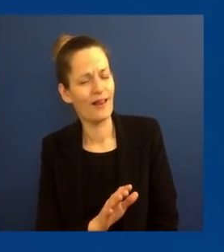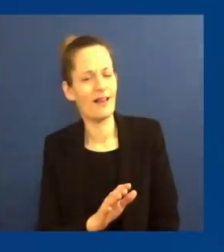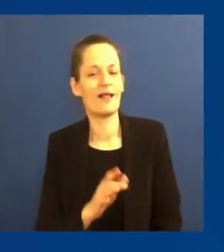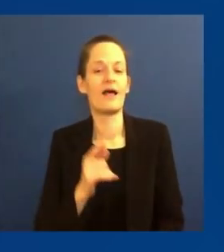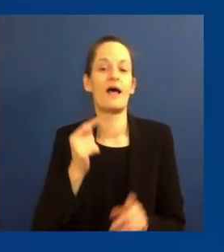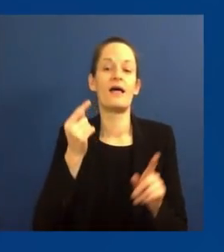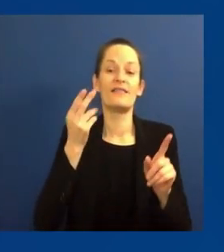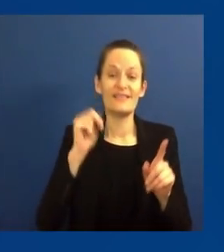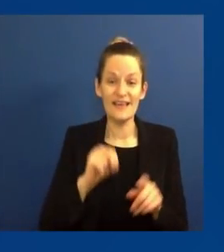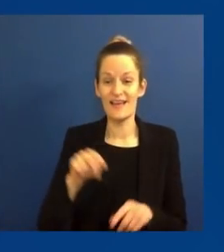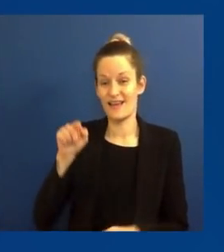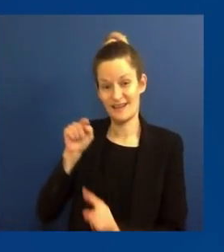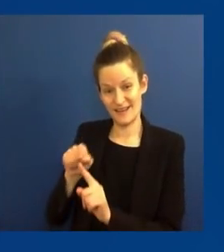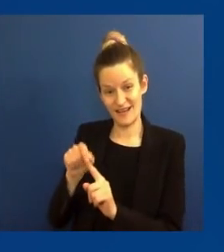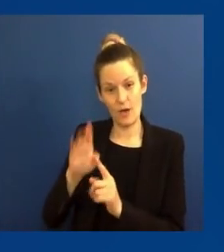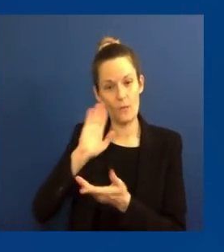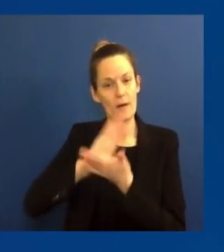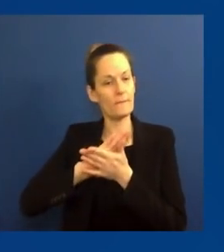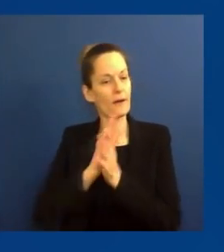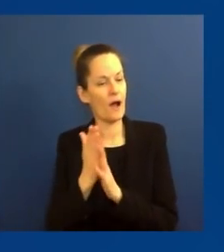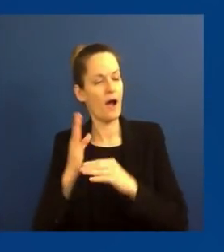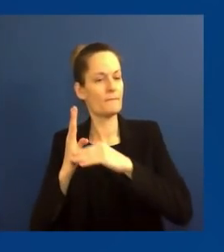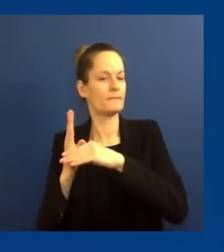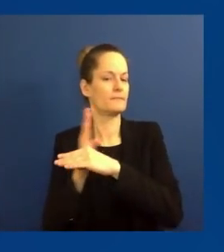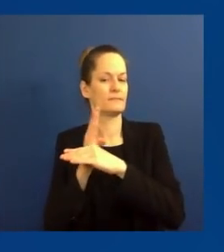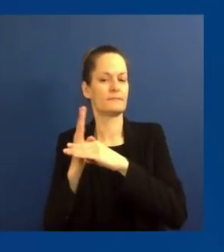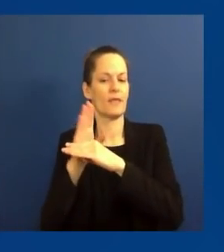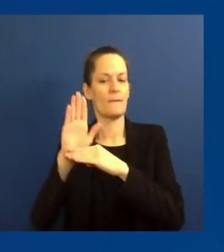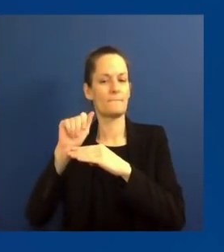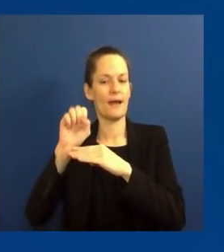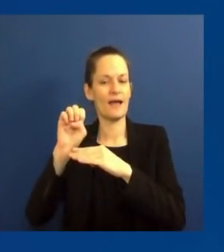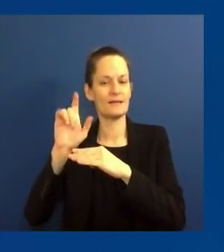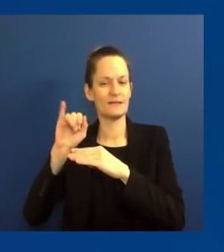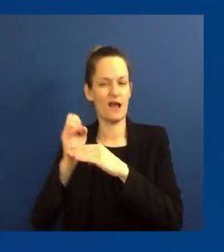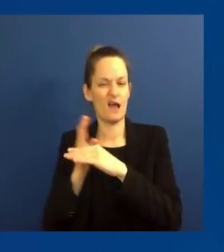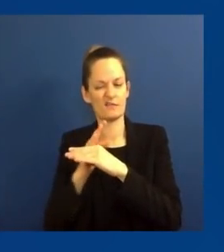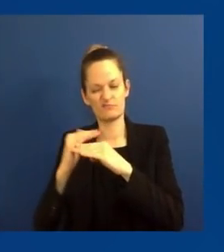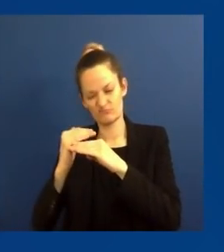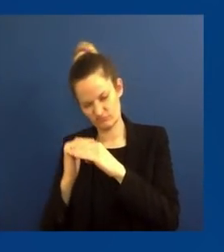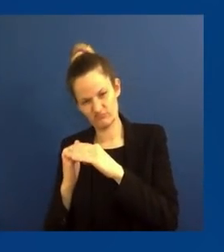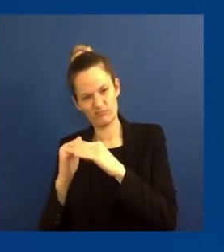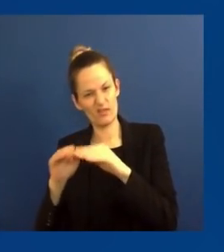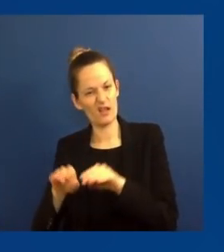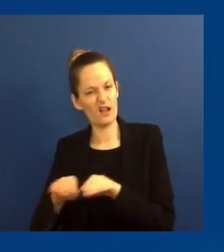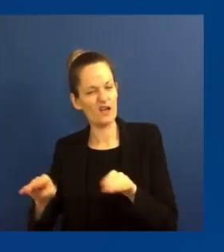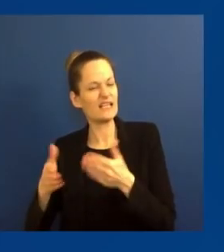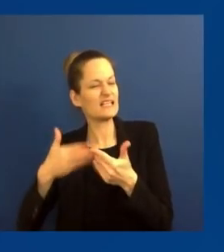Namely, it's not disruptive of what we do. And the combination of vaccinated and boosted people